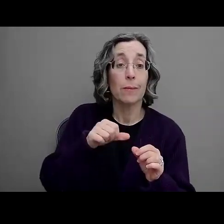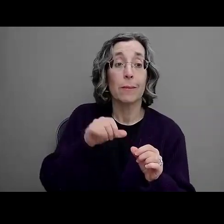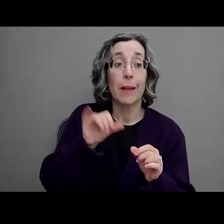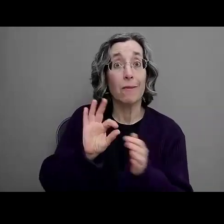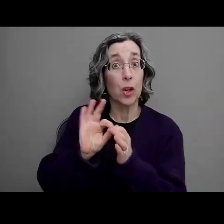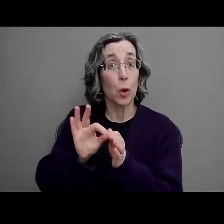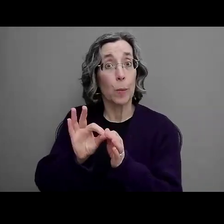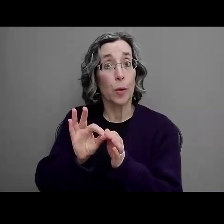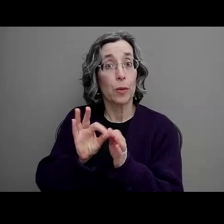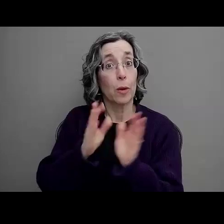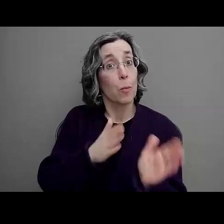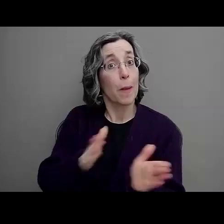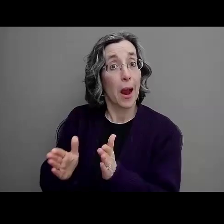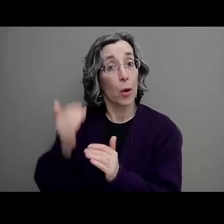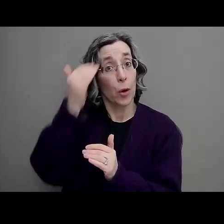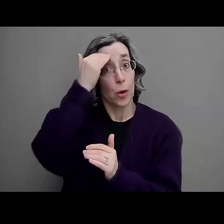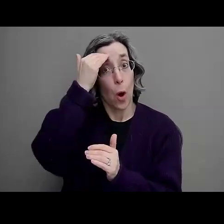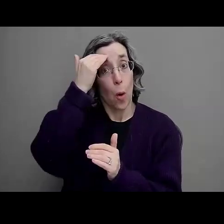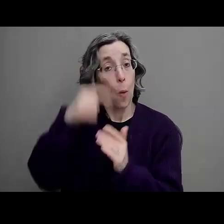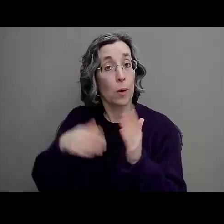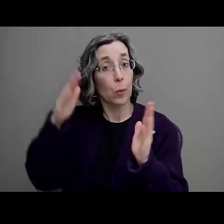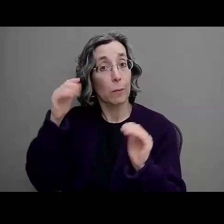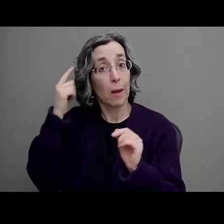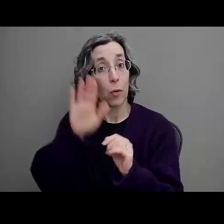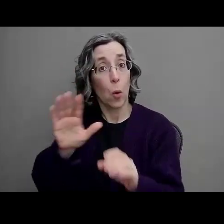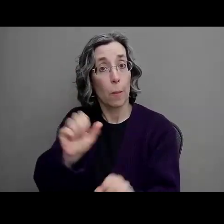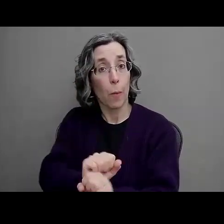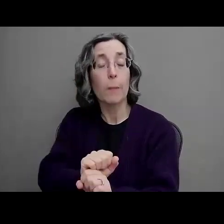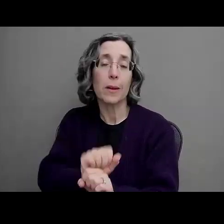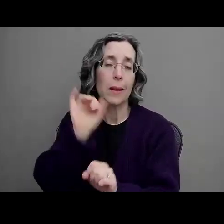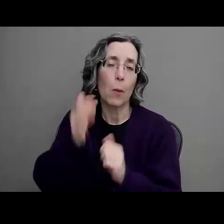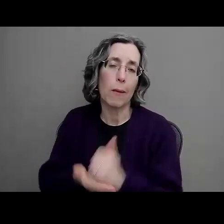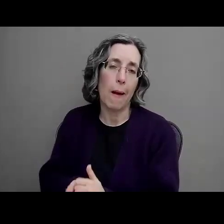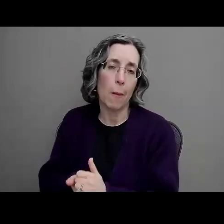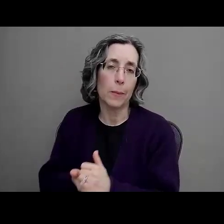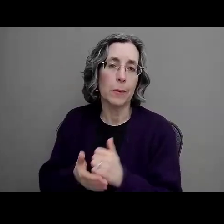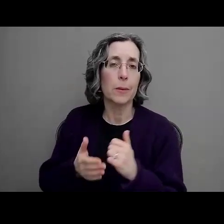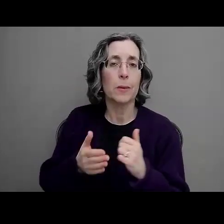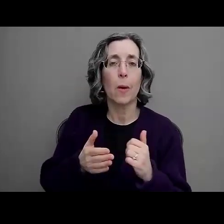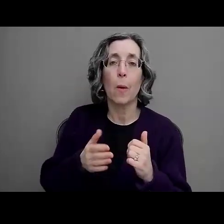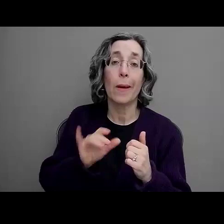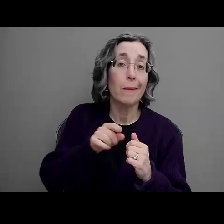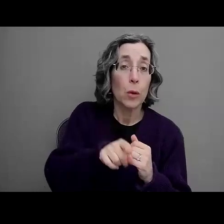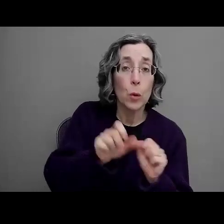interpreters know about your assignment the better. So if you can give them just a summary